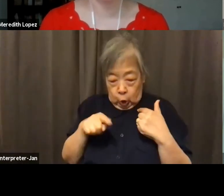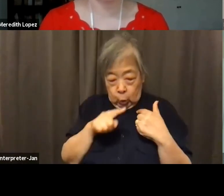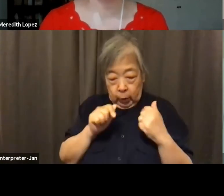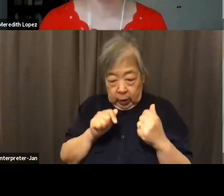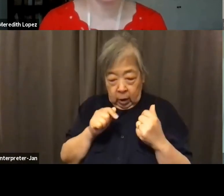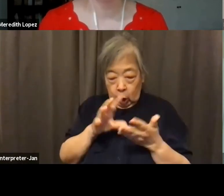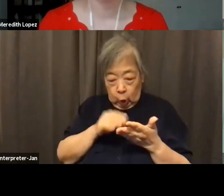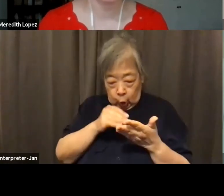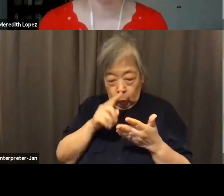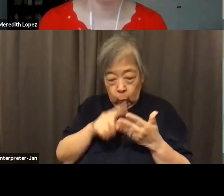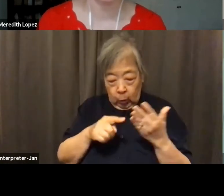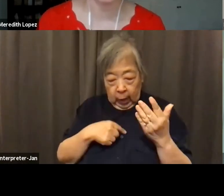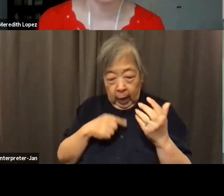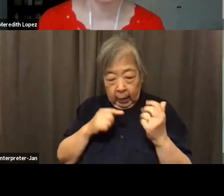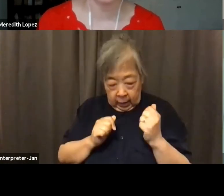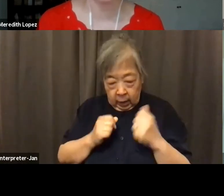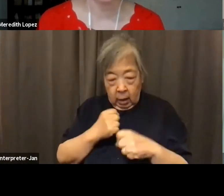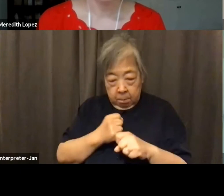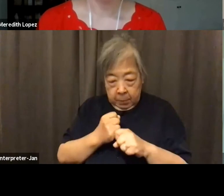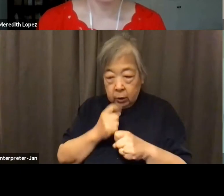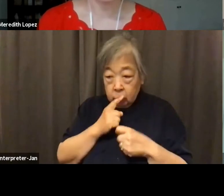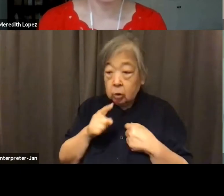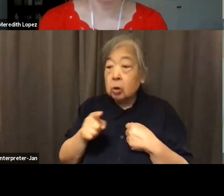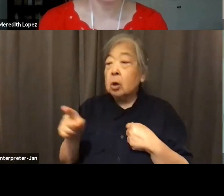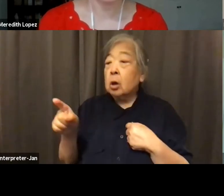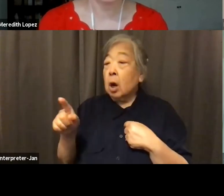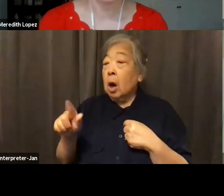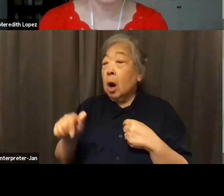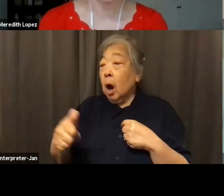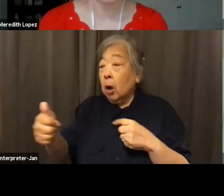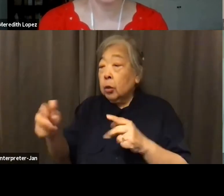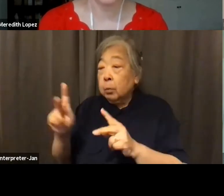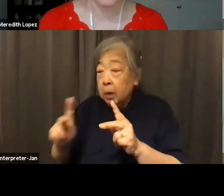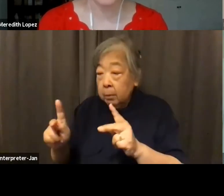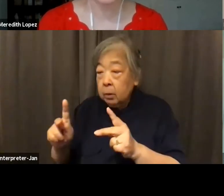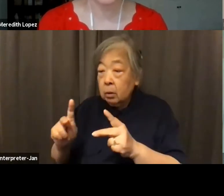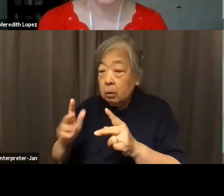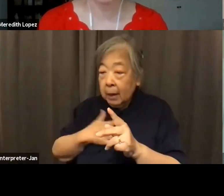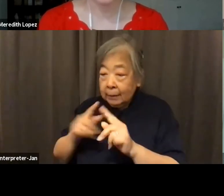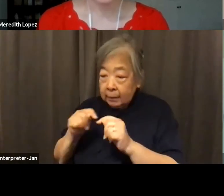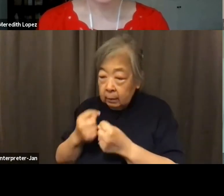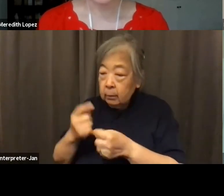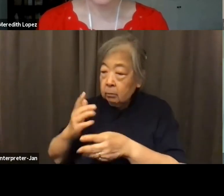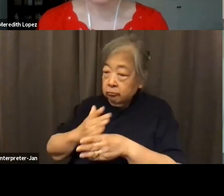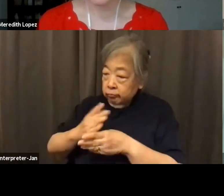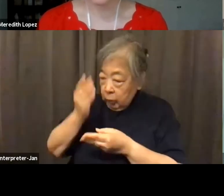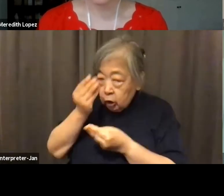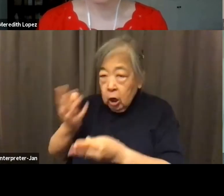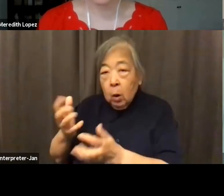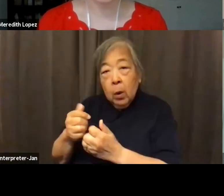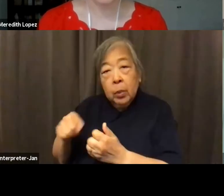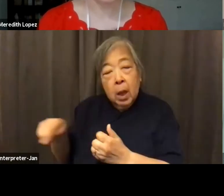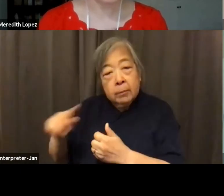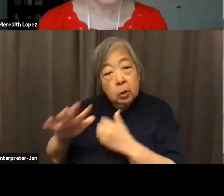and then be sure to share those resources with other folks, as well, so that you're starting with a larger knowledge base.